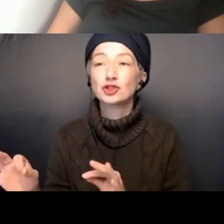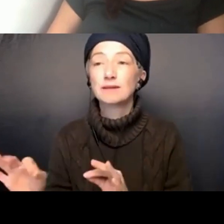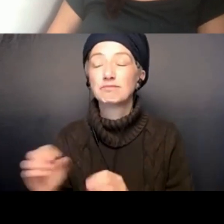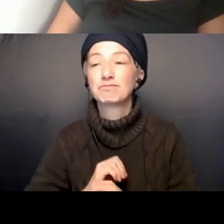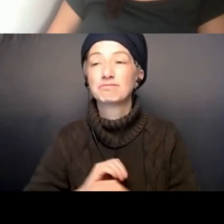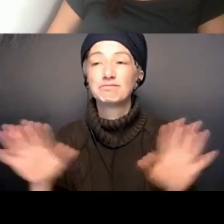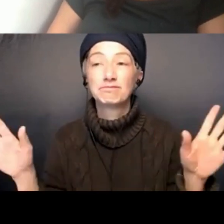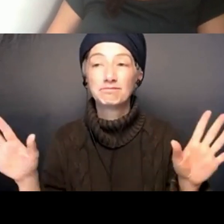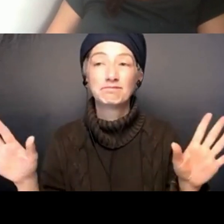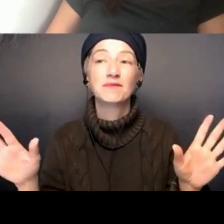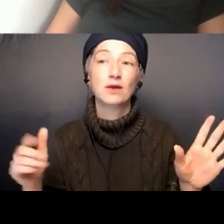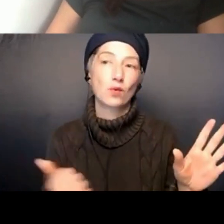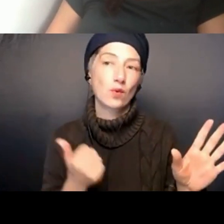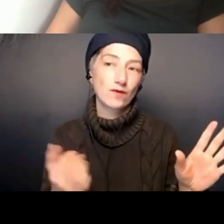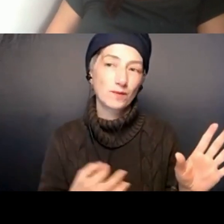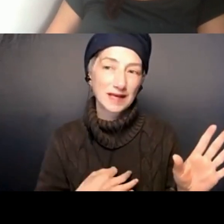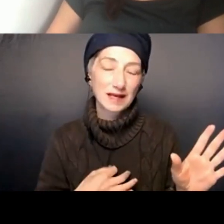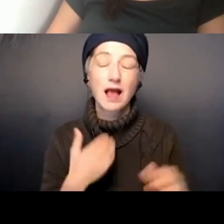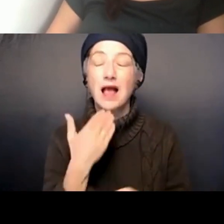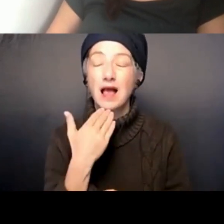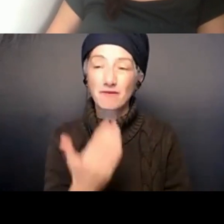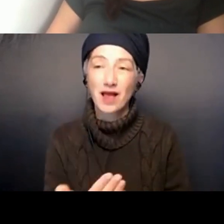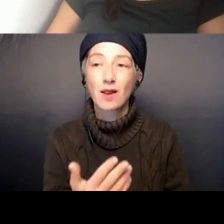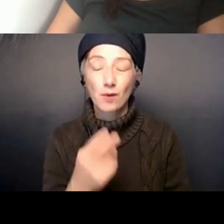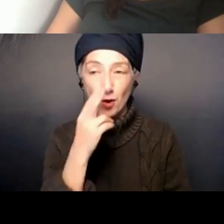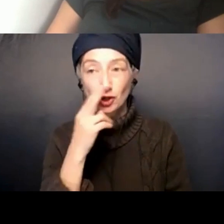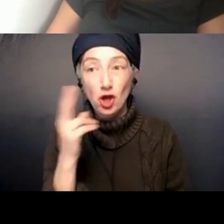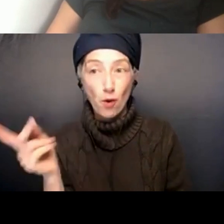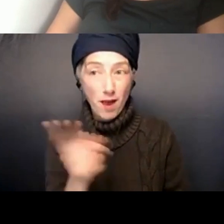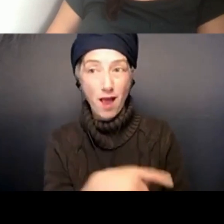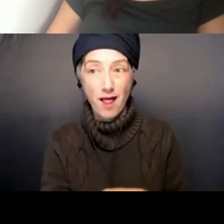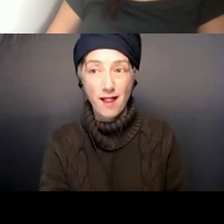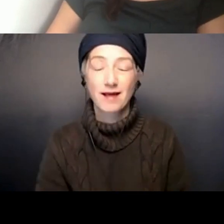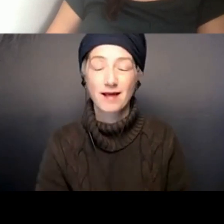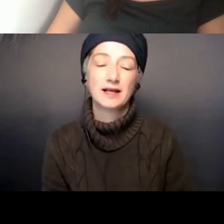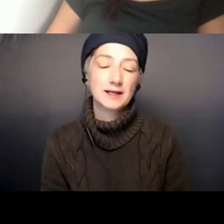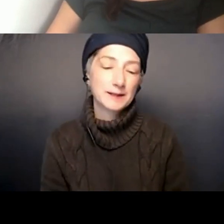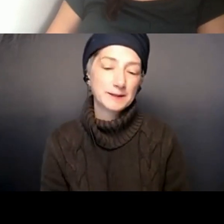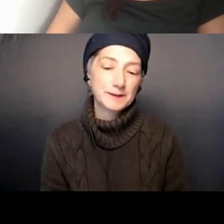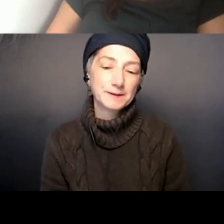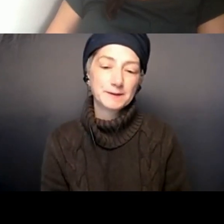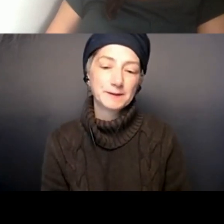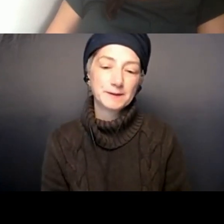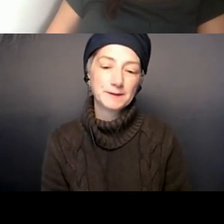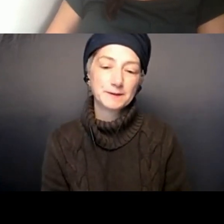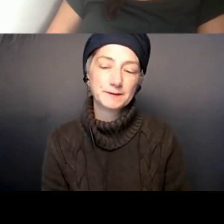So, I can really recommend people checking out your work.